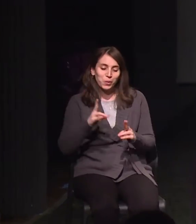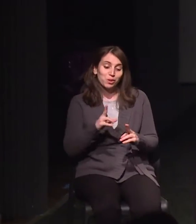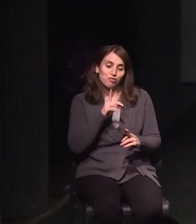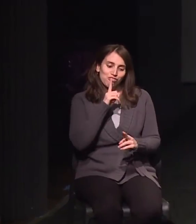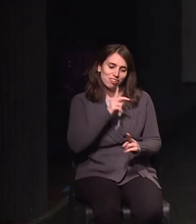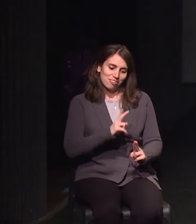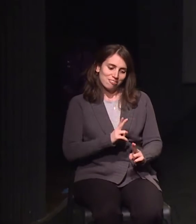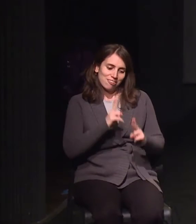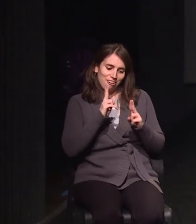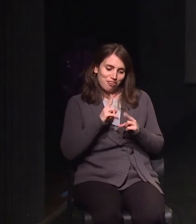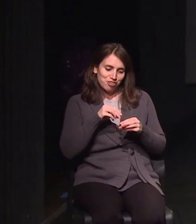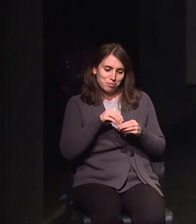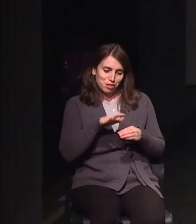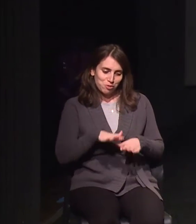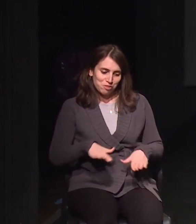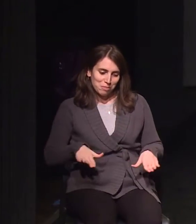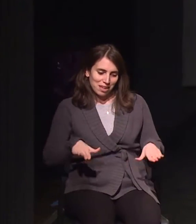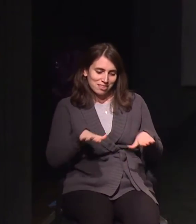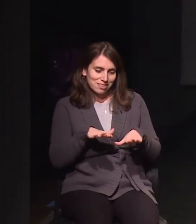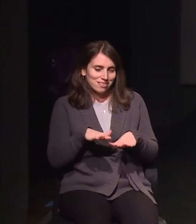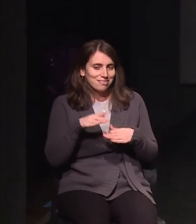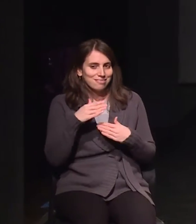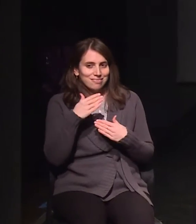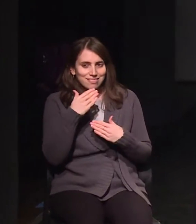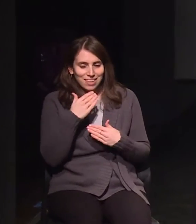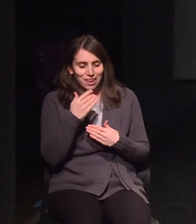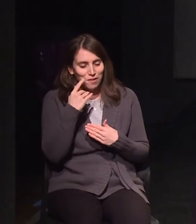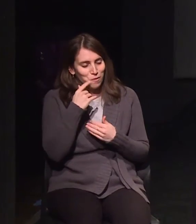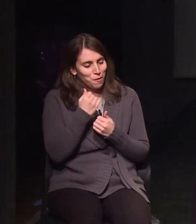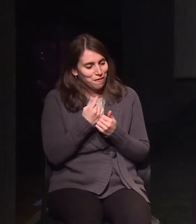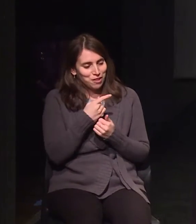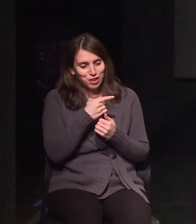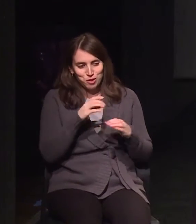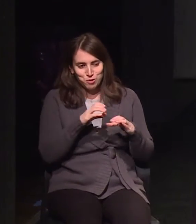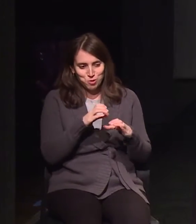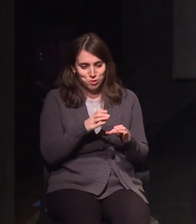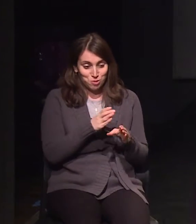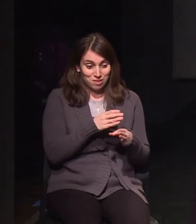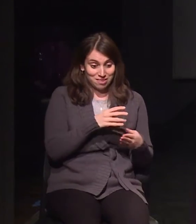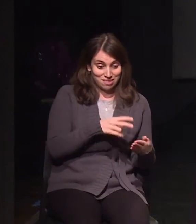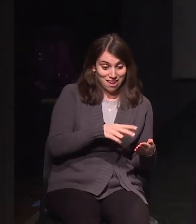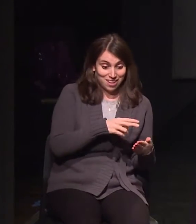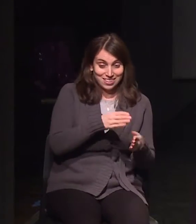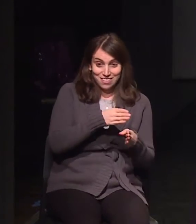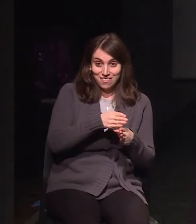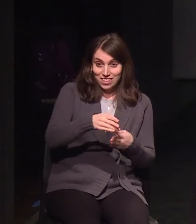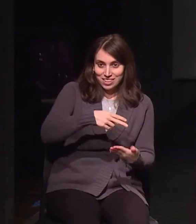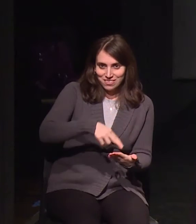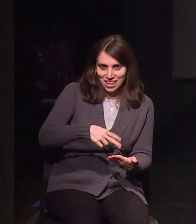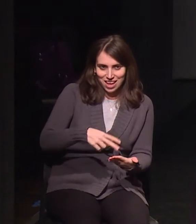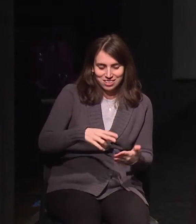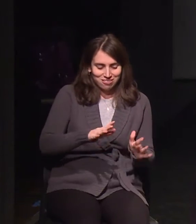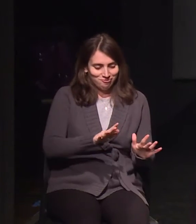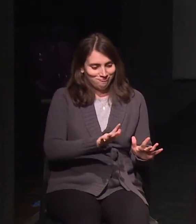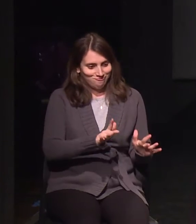for everything you do. You make dance and the field of dance look good in so many ways.